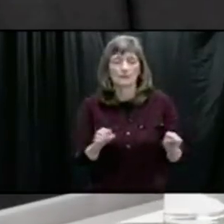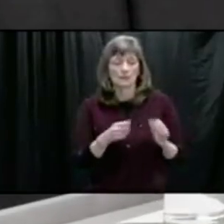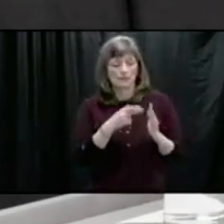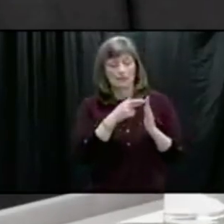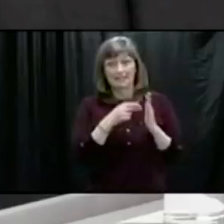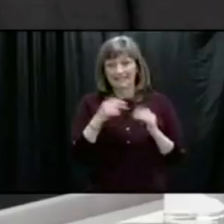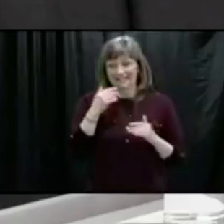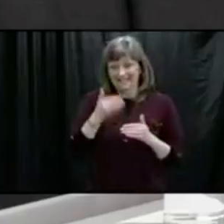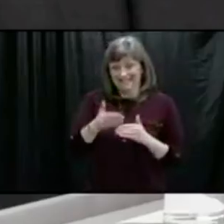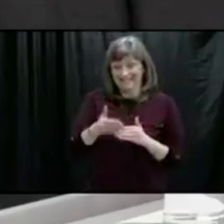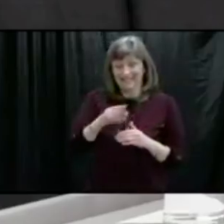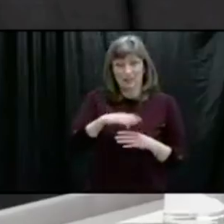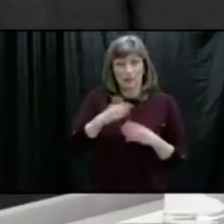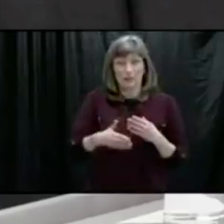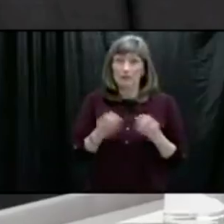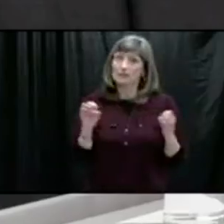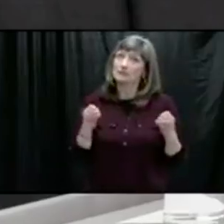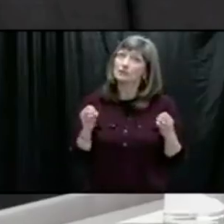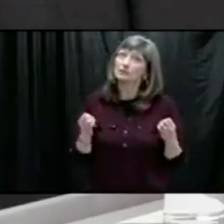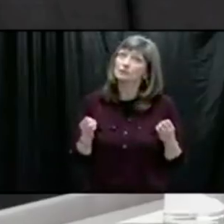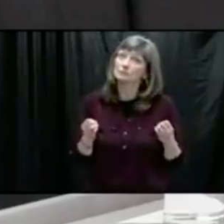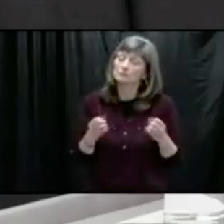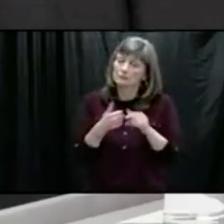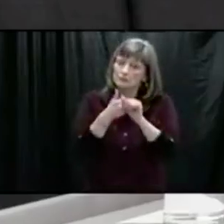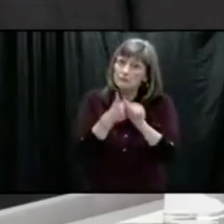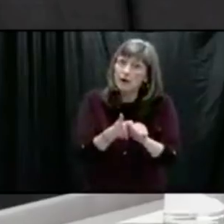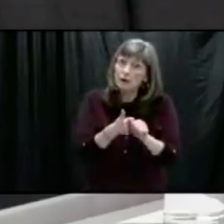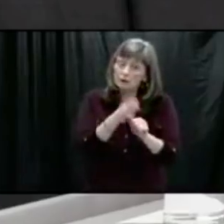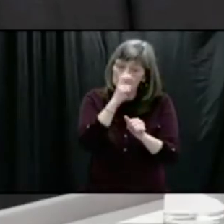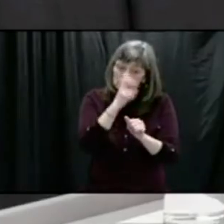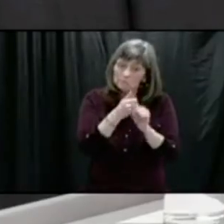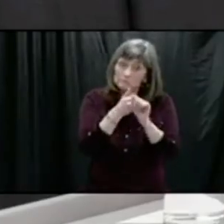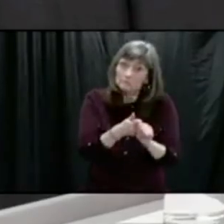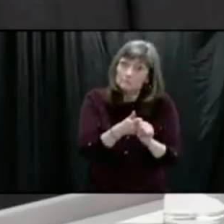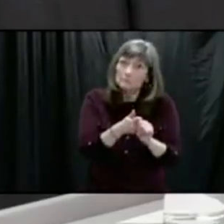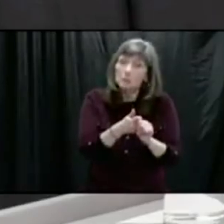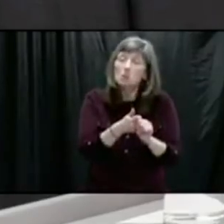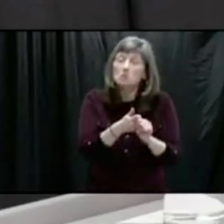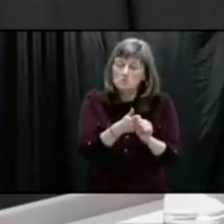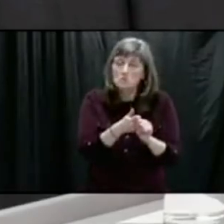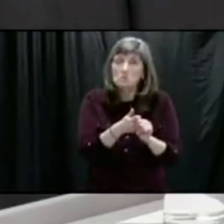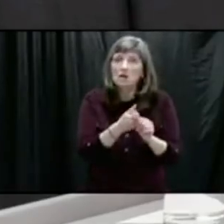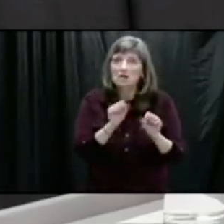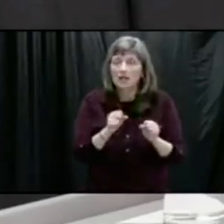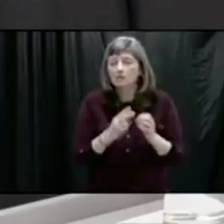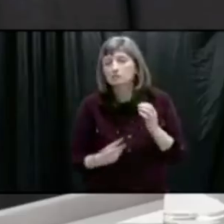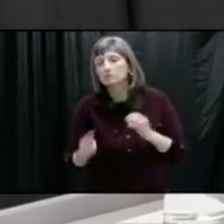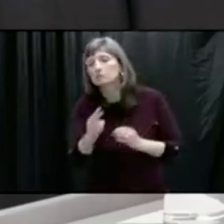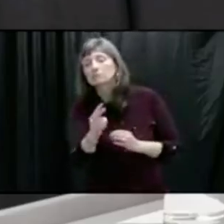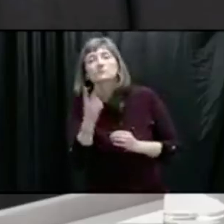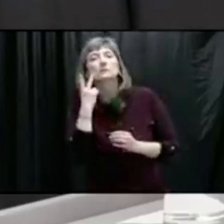HOW WELL WE ADHERE TO THESE PUBLIC-HEALTH MEASURES THIS EASTER WEEKEND WILL DETERMINE